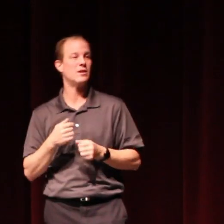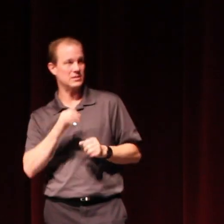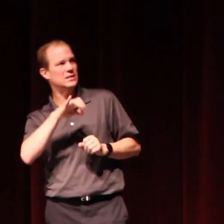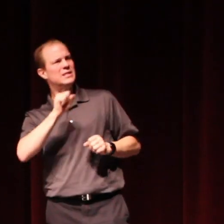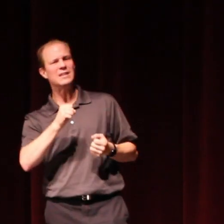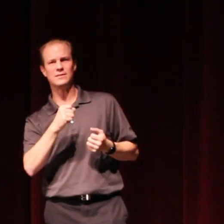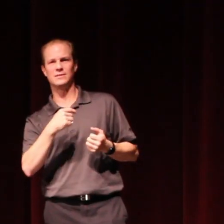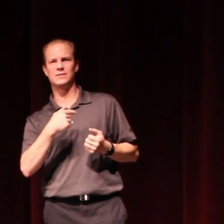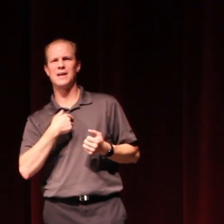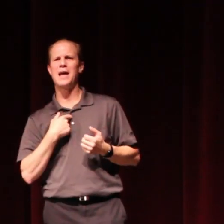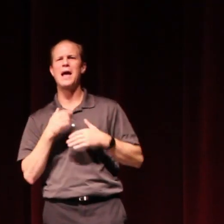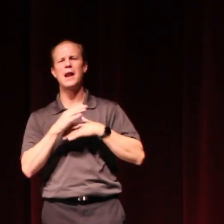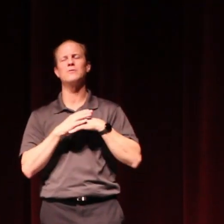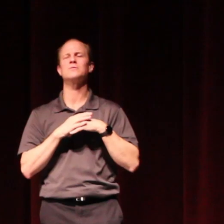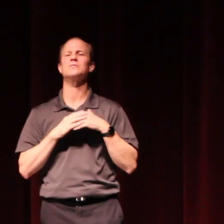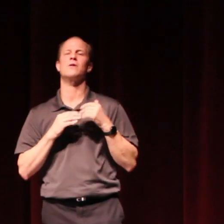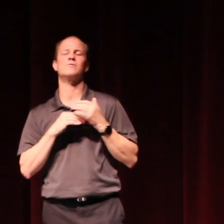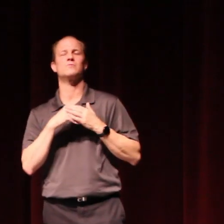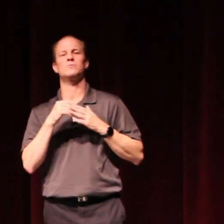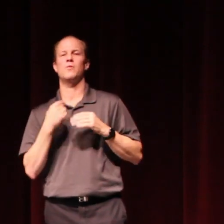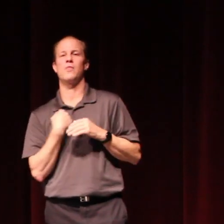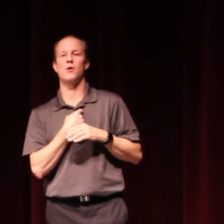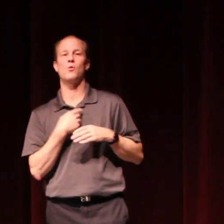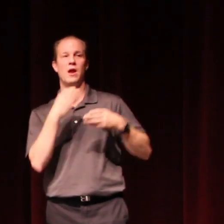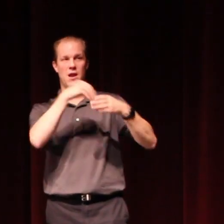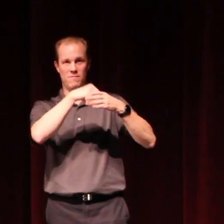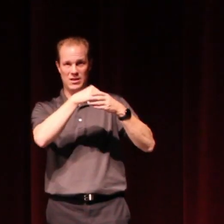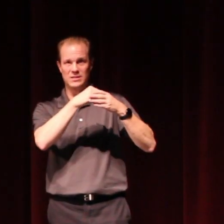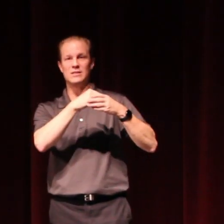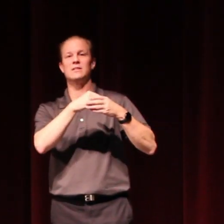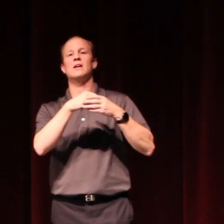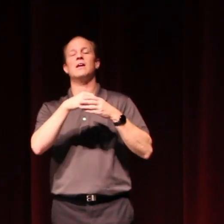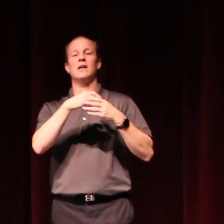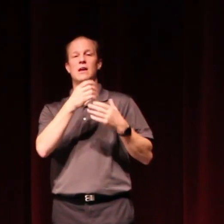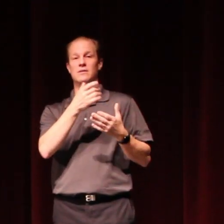comfort in that we invested in security resource officers that are armed, which is something